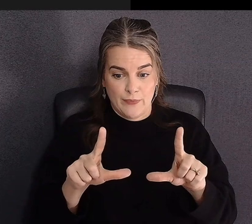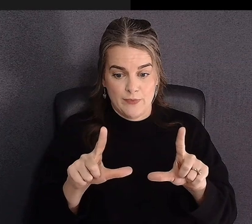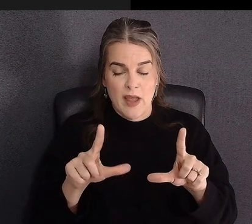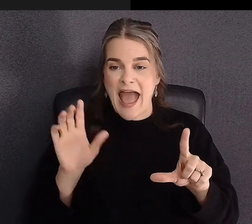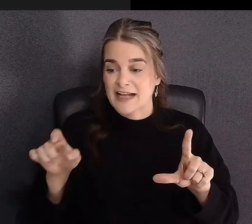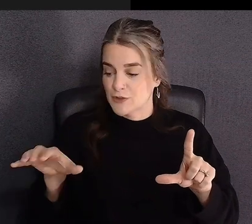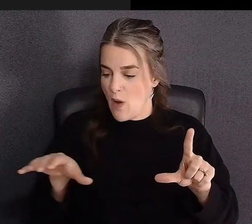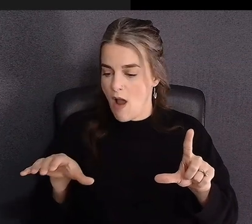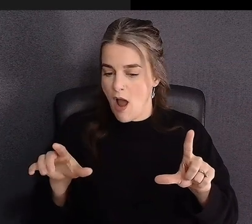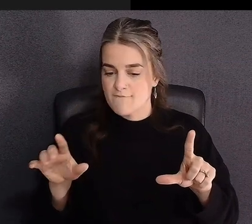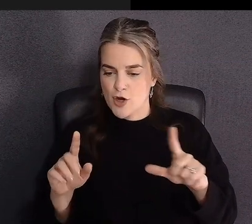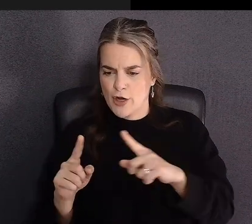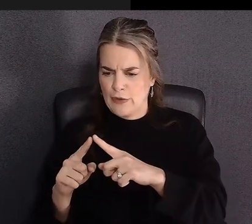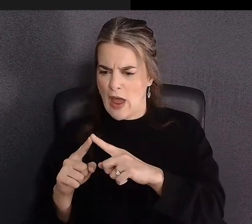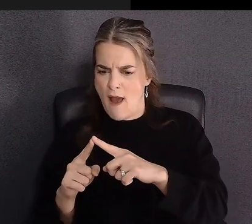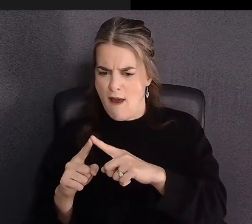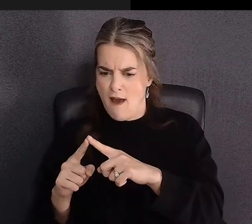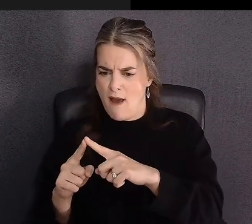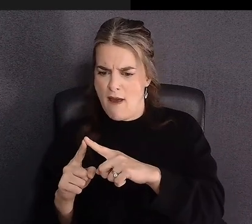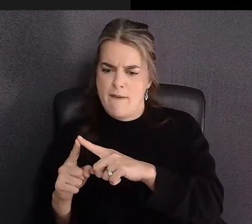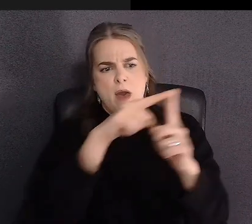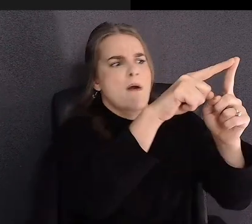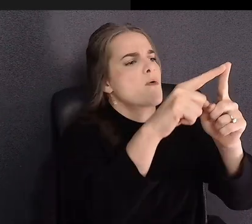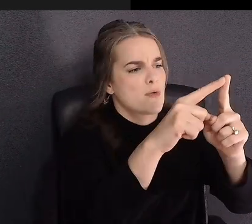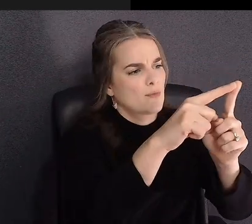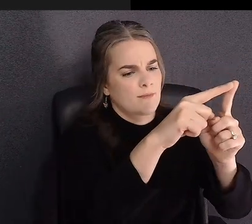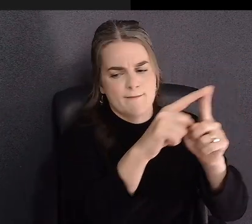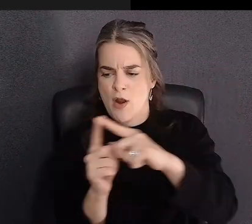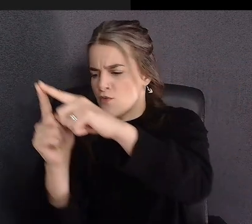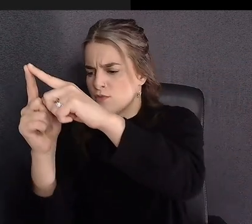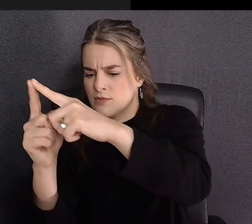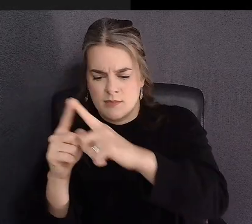And it's very easy to lose the cursor she needs to resize.